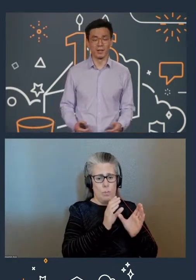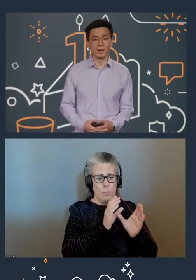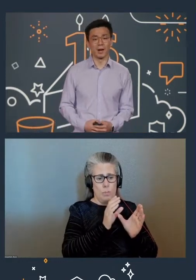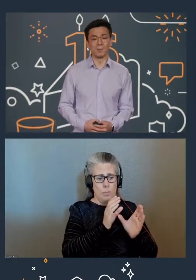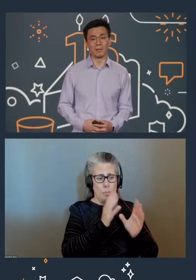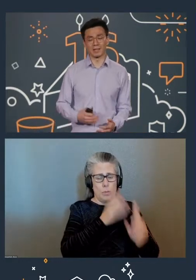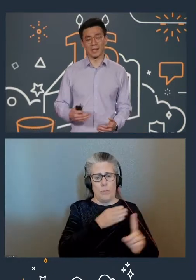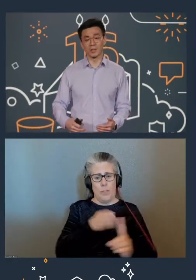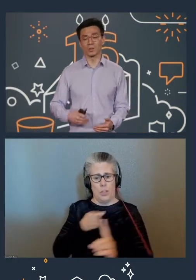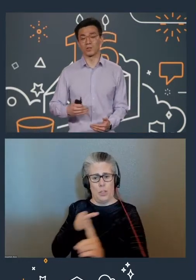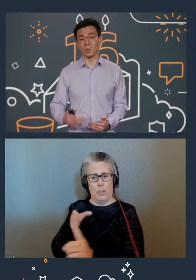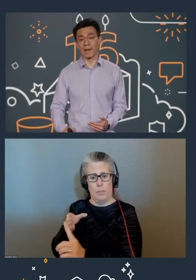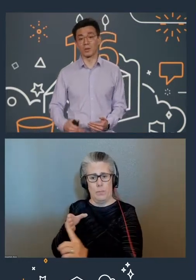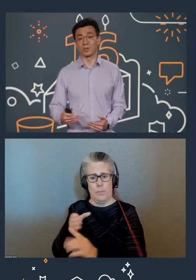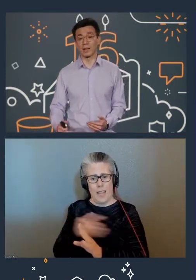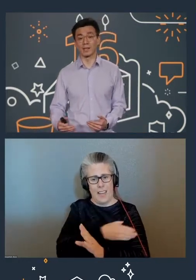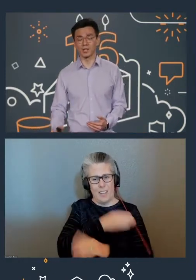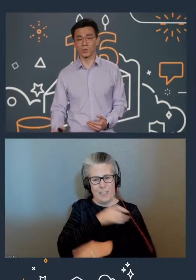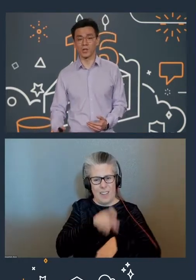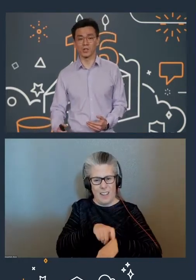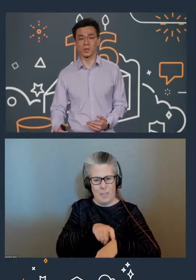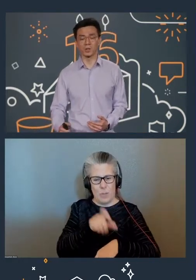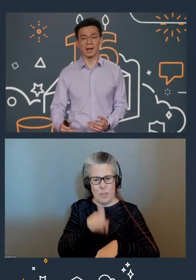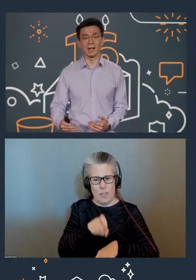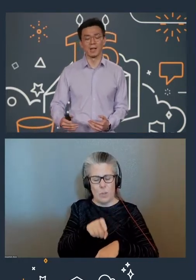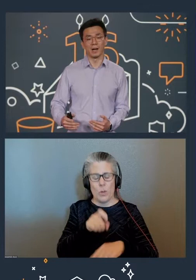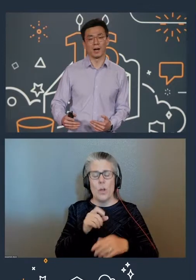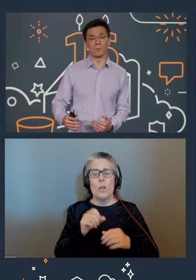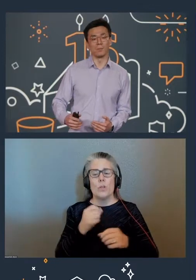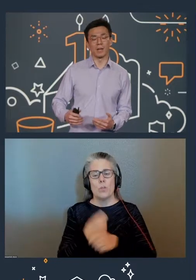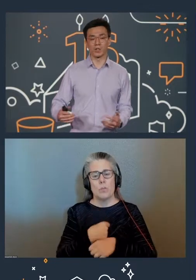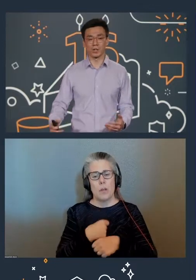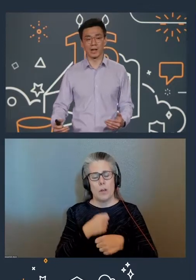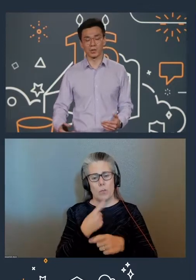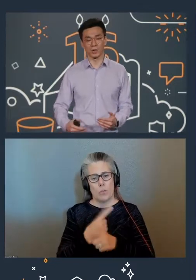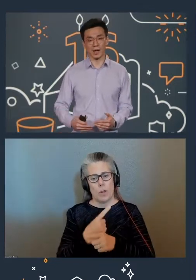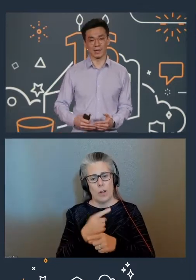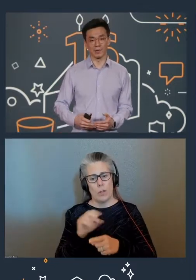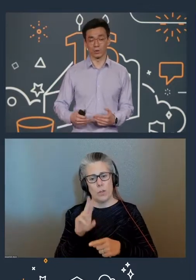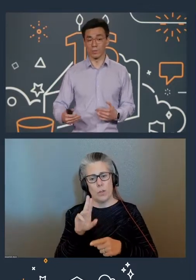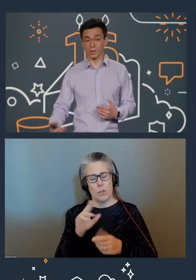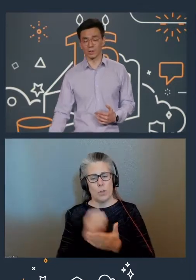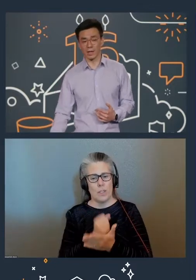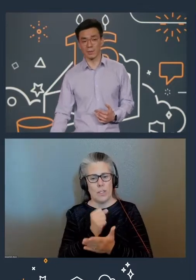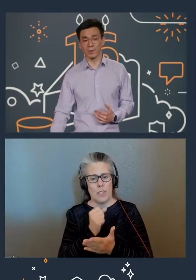But get into the right utilization ratio, making sure that you're not leaving too much on the table,